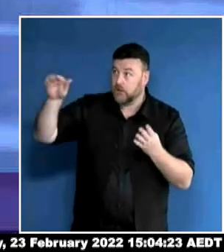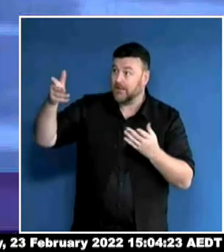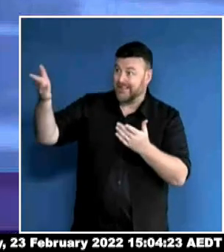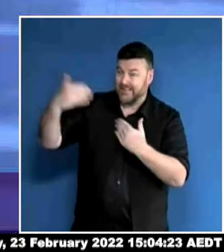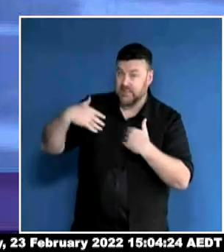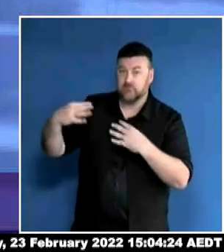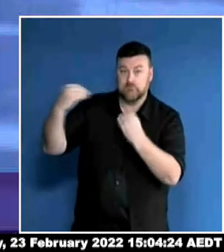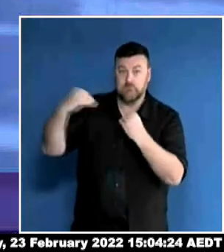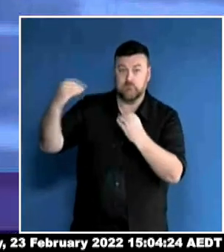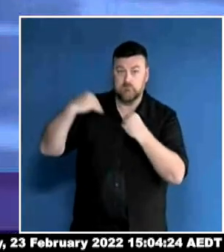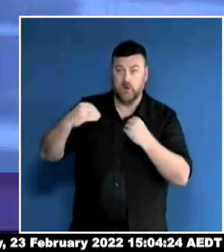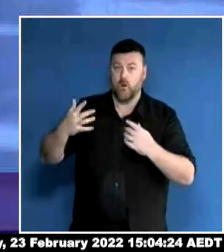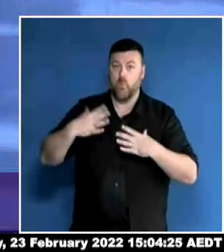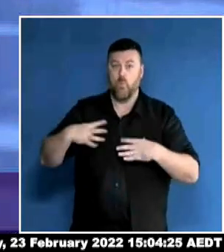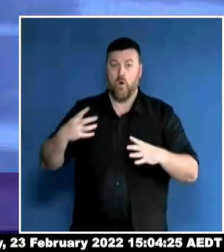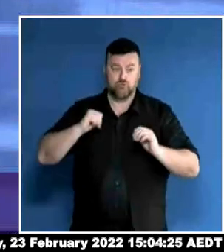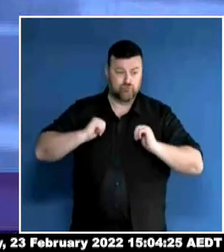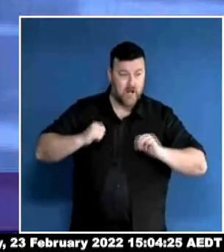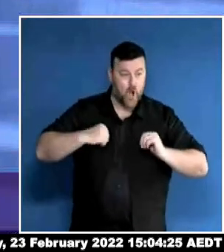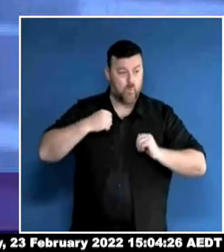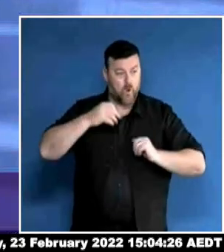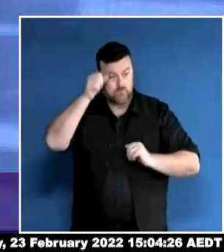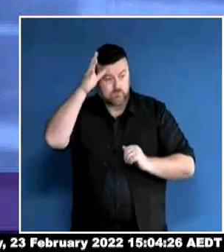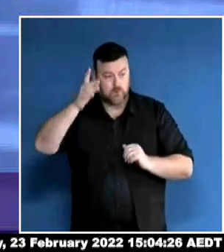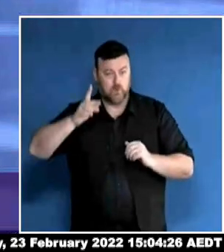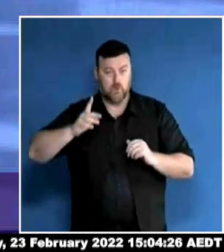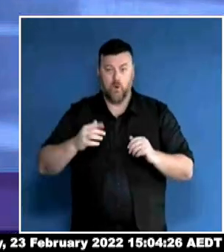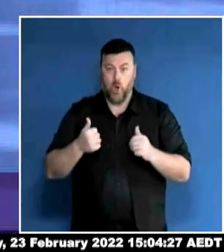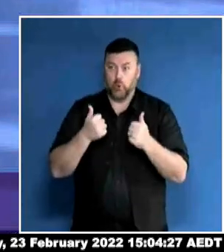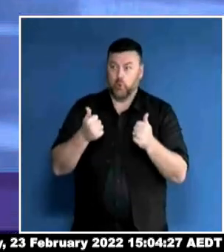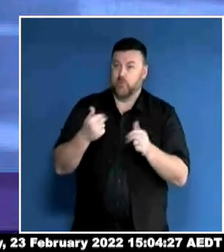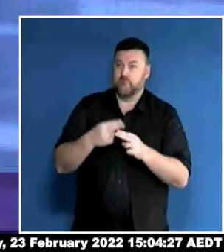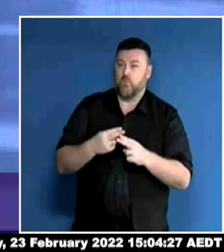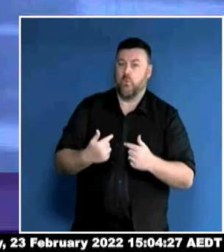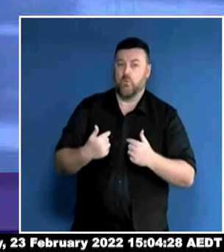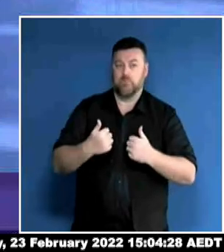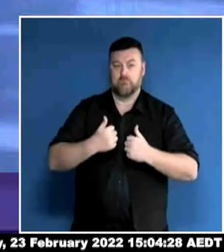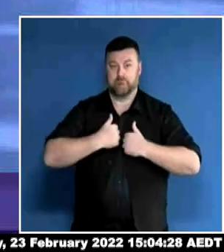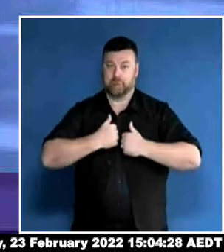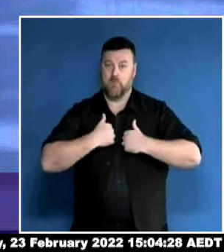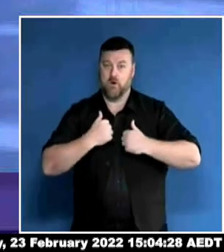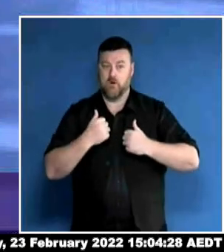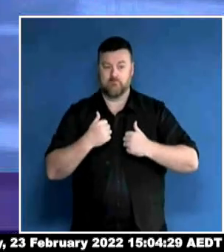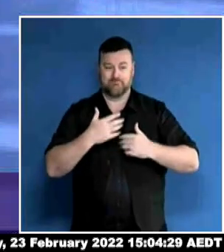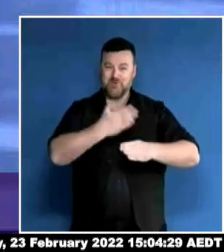like, beneficial, that will be able to help me do my job and, yeah, and nothing was